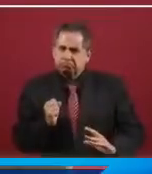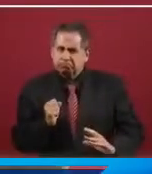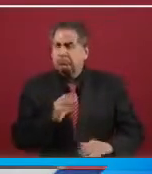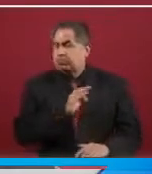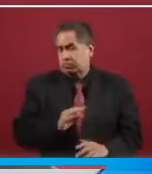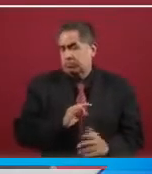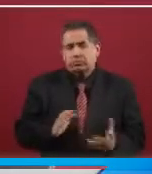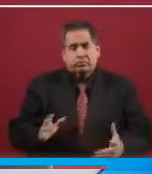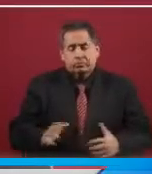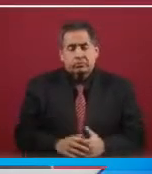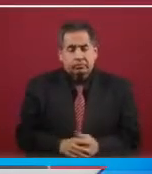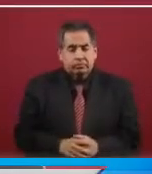5. Relationship with Trump